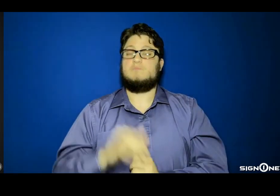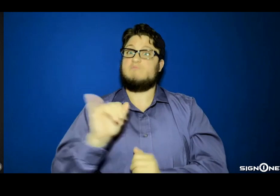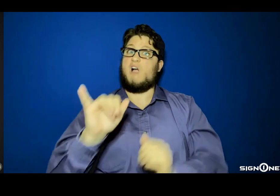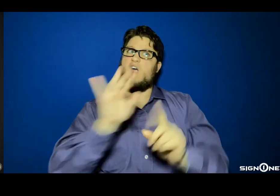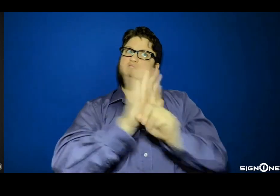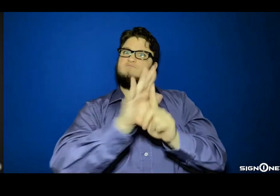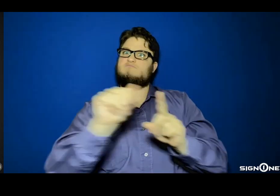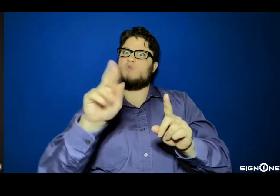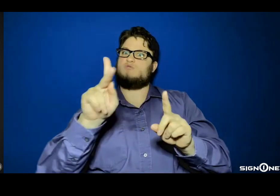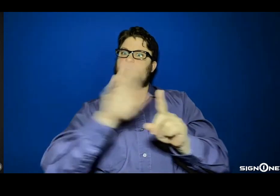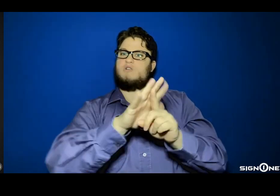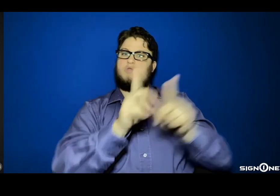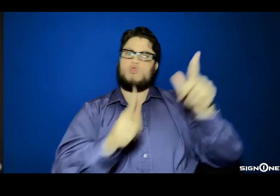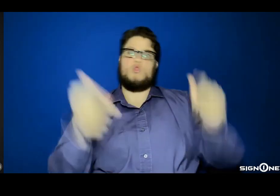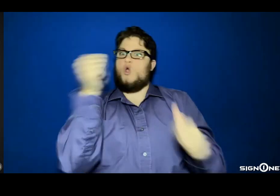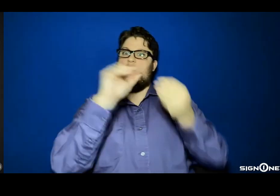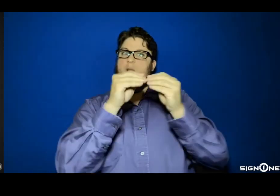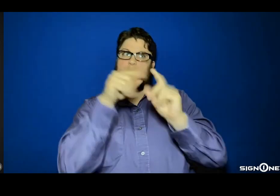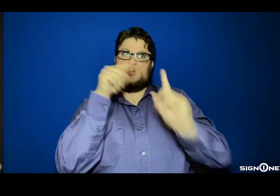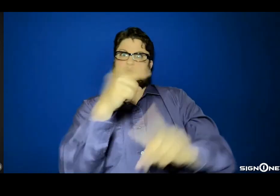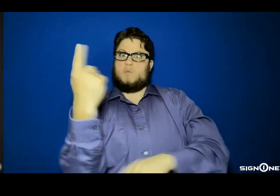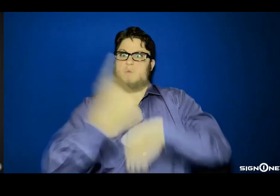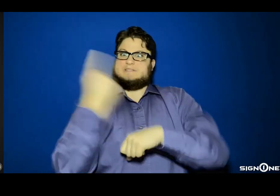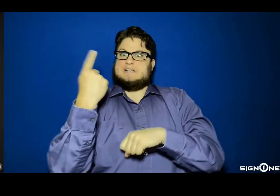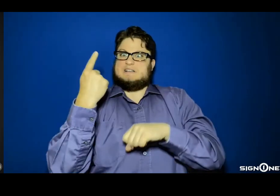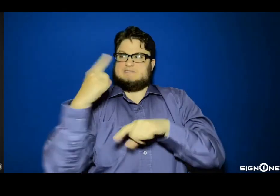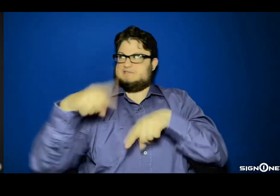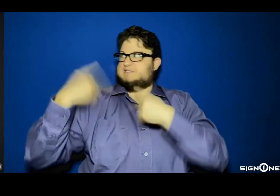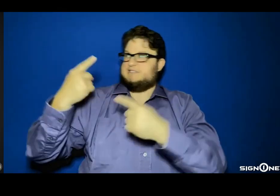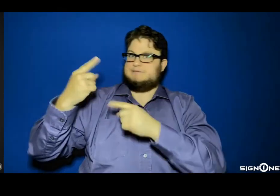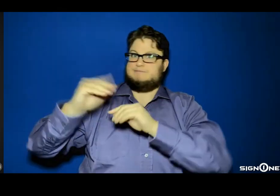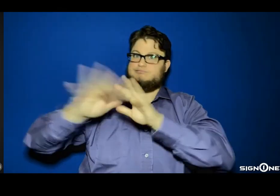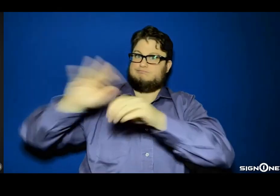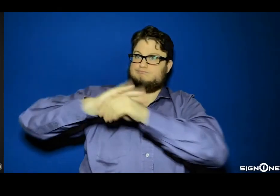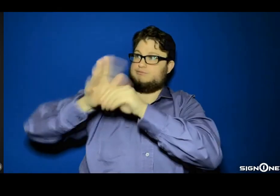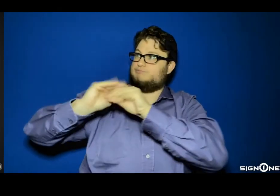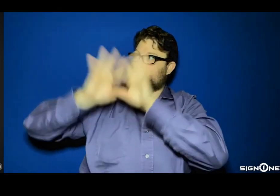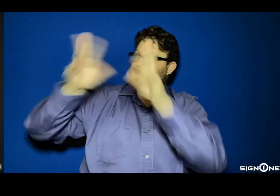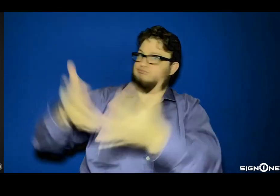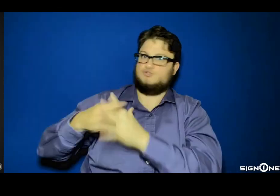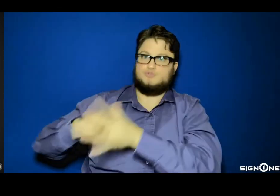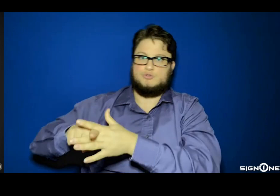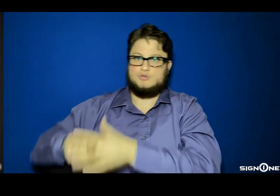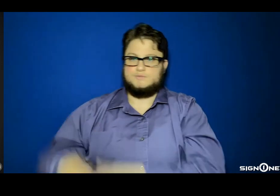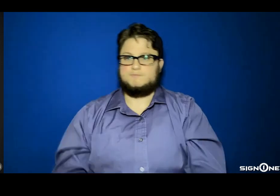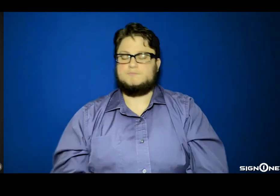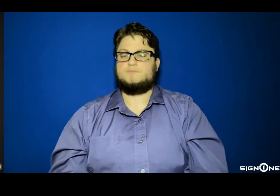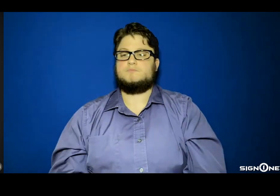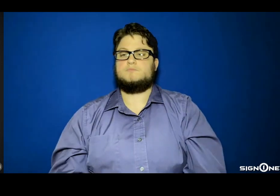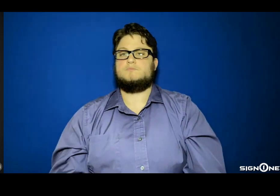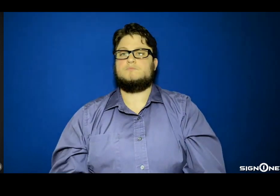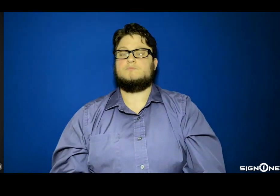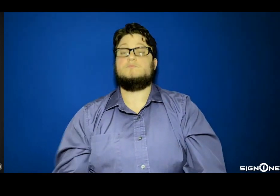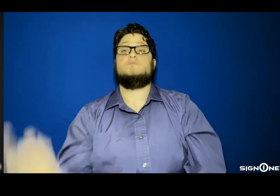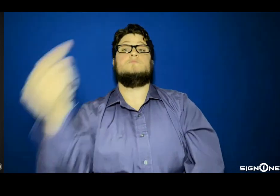That is a largest single day increase in the state since the pandemic began.